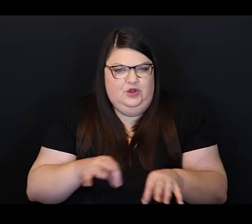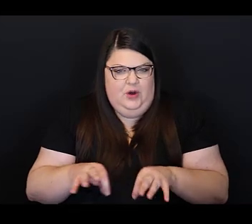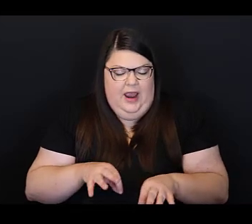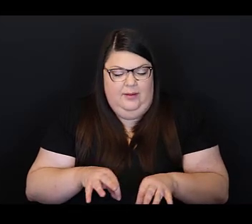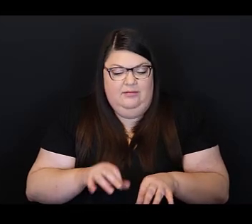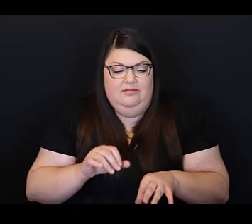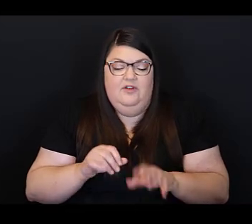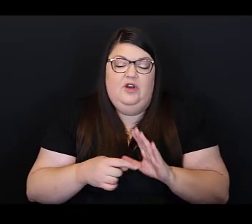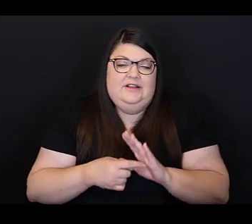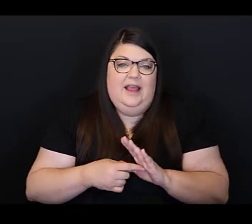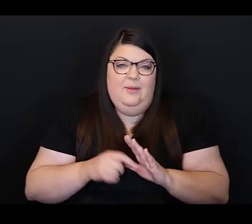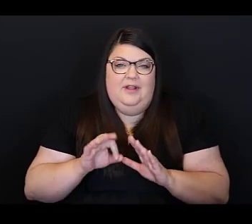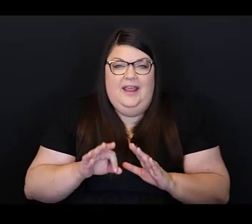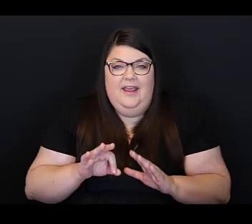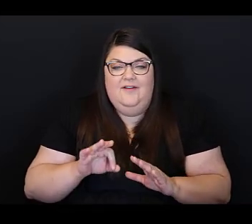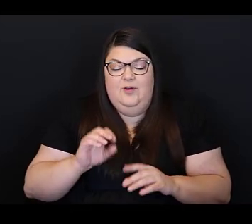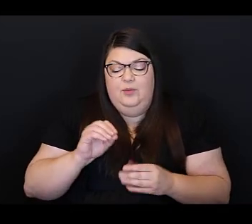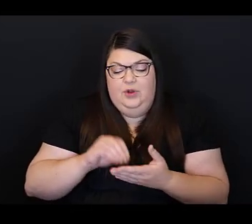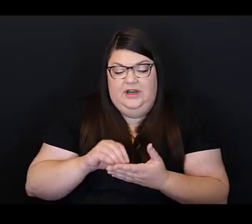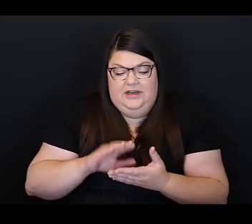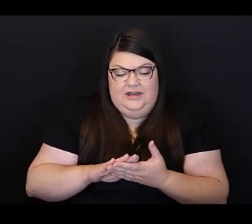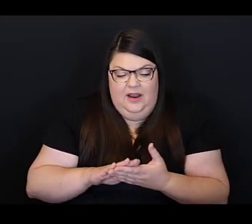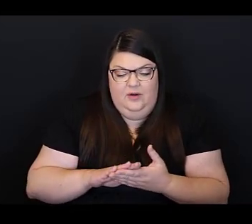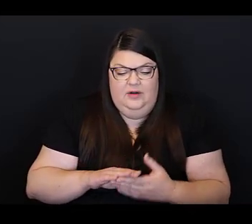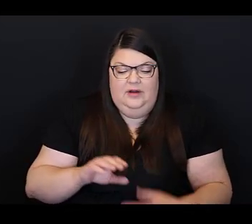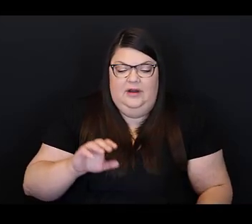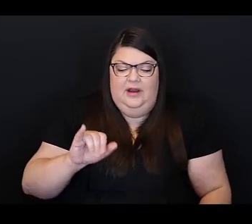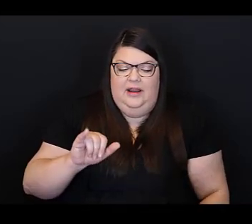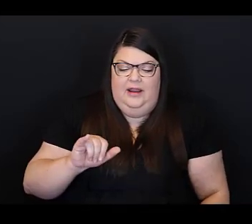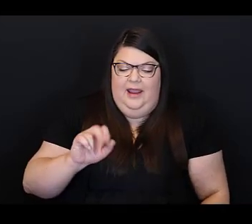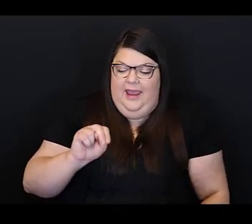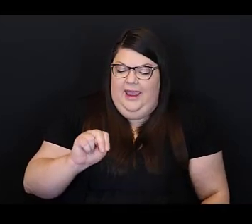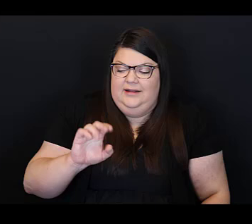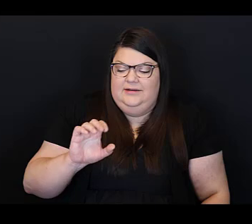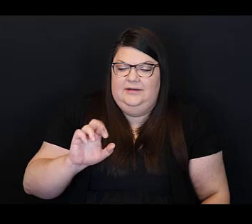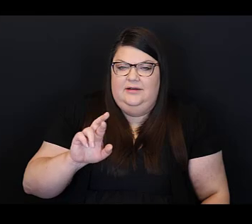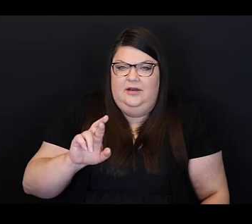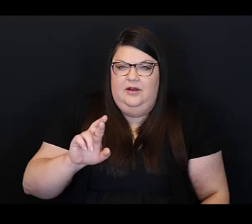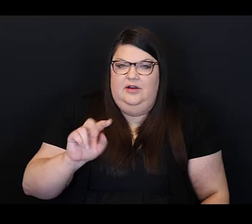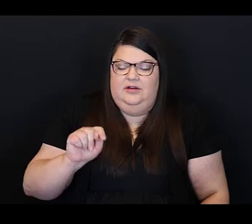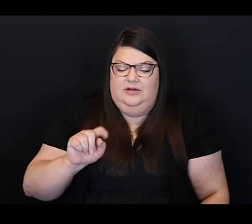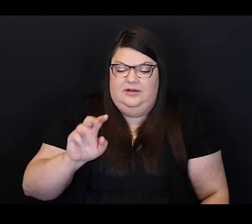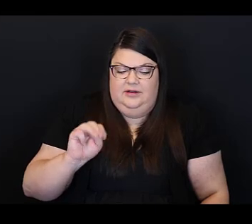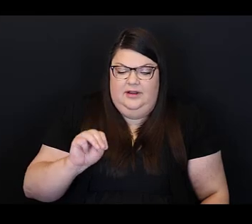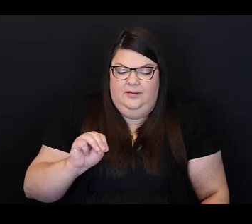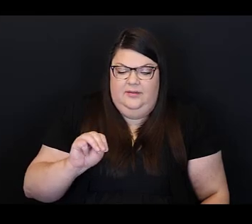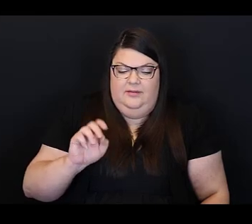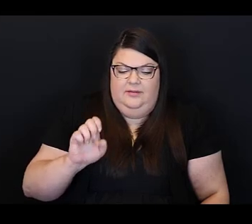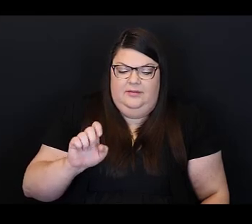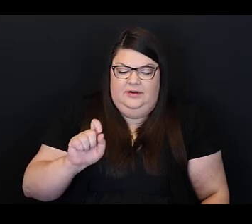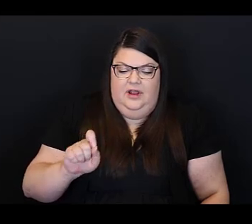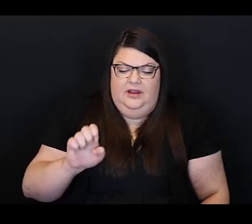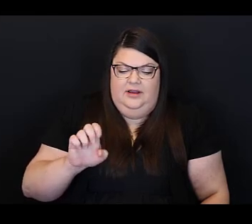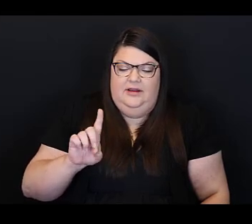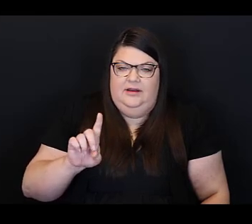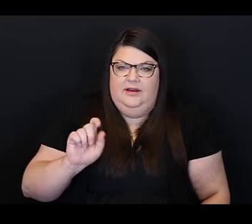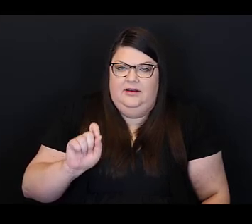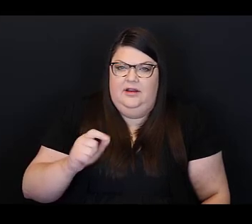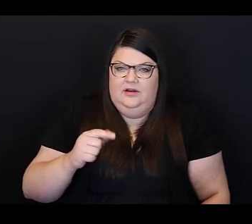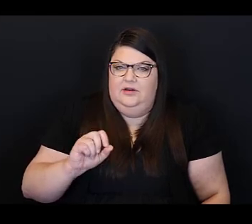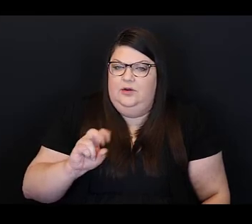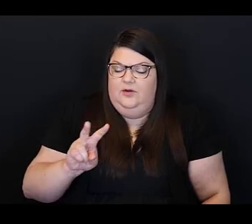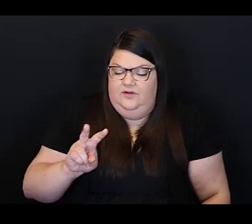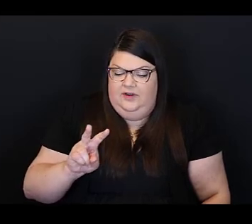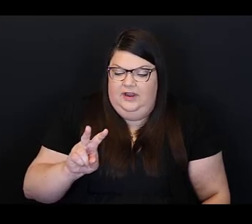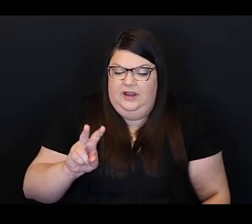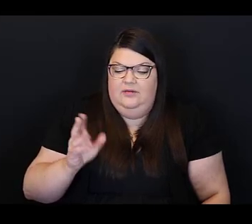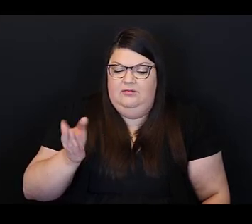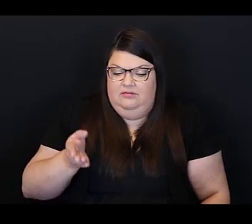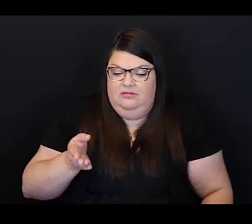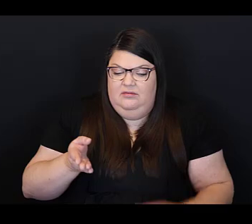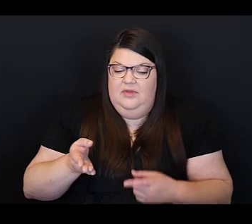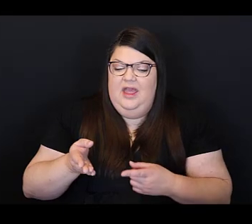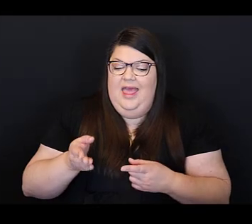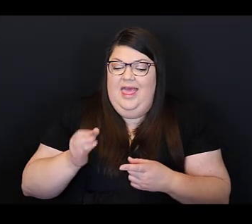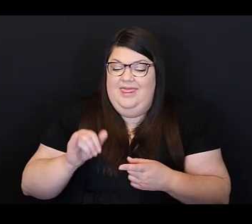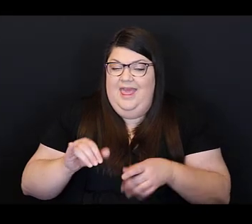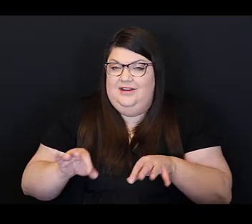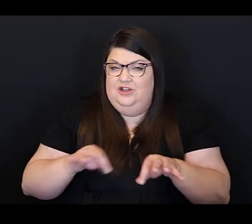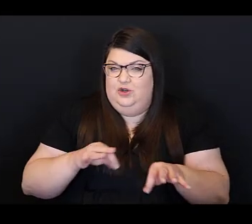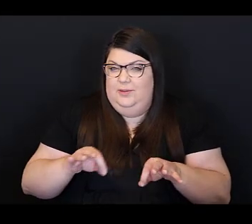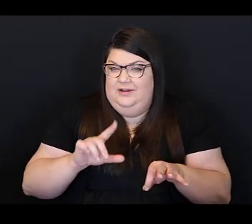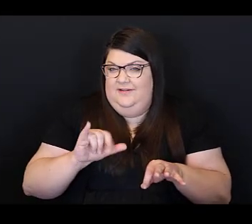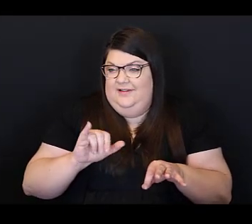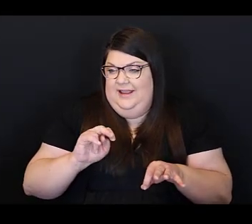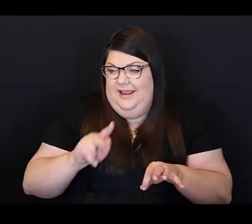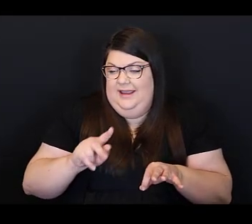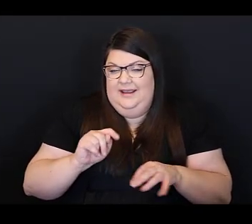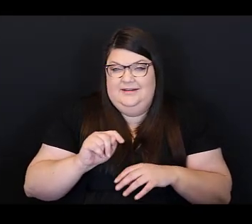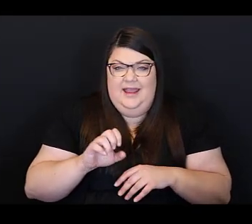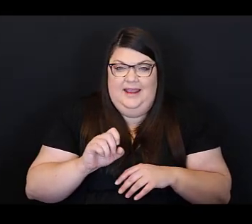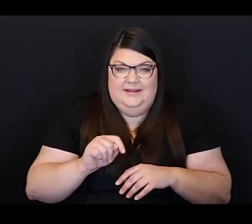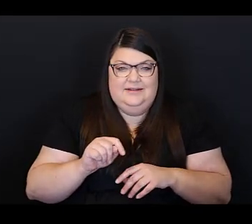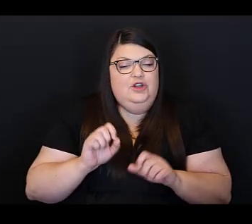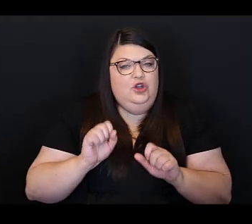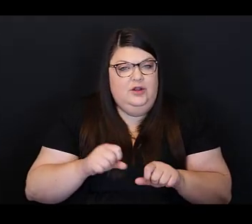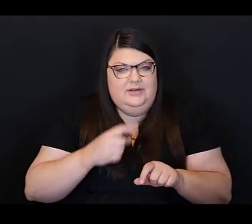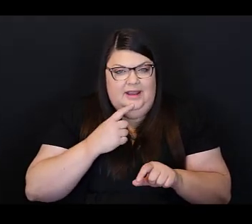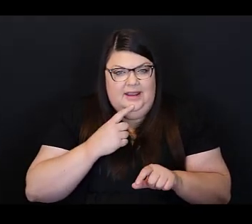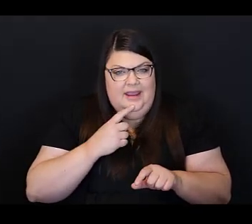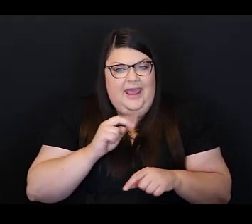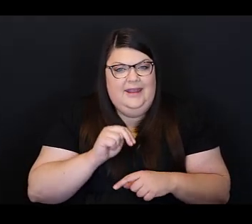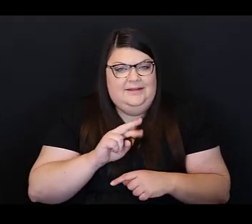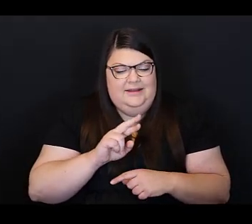if entering the URL https://ncrtm.ed.gov/, the descriptive link text entered could be the NCRTM